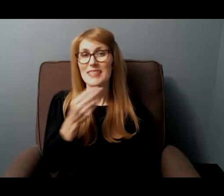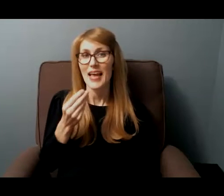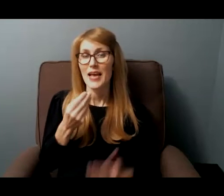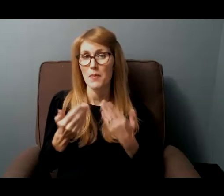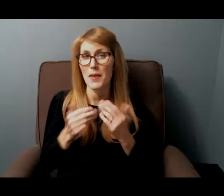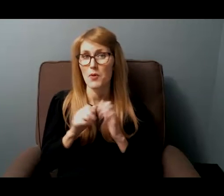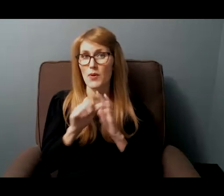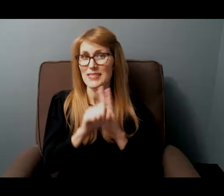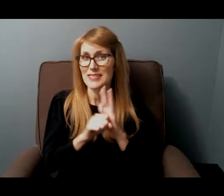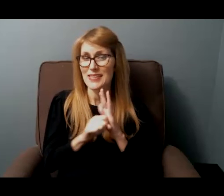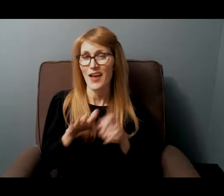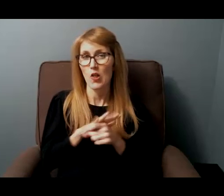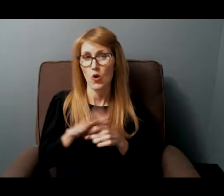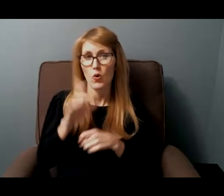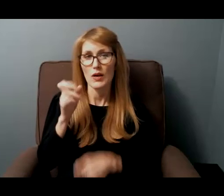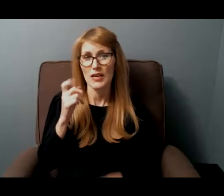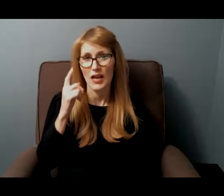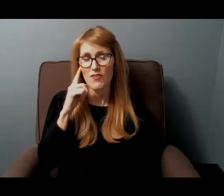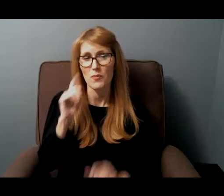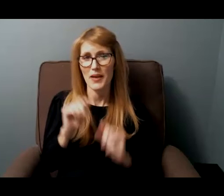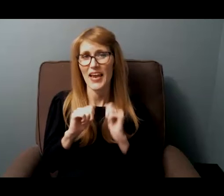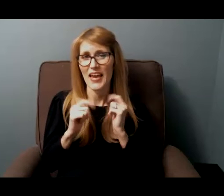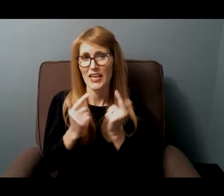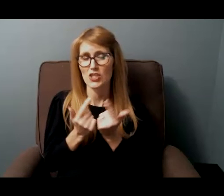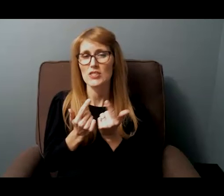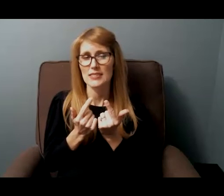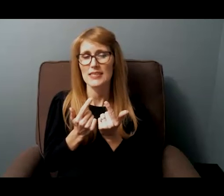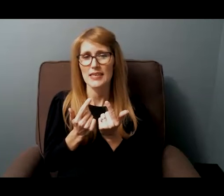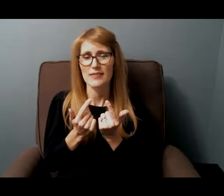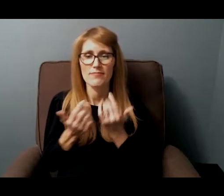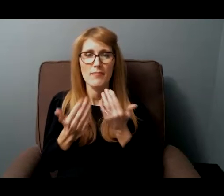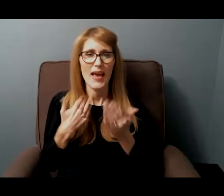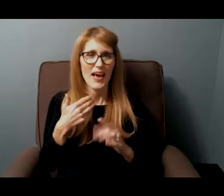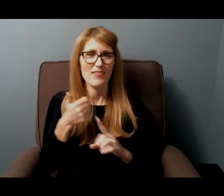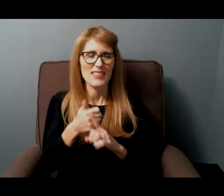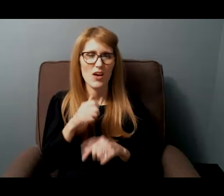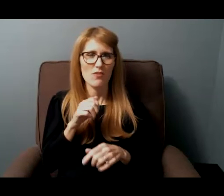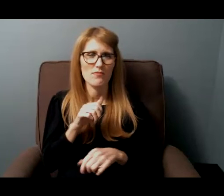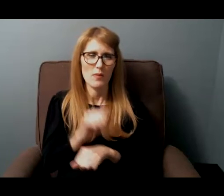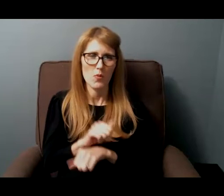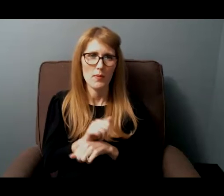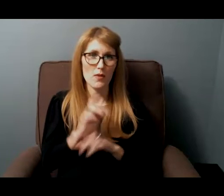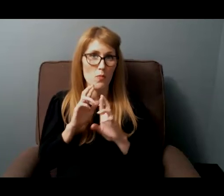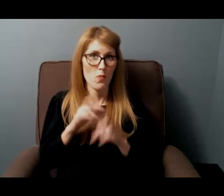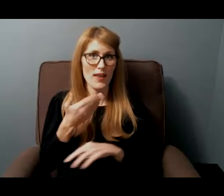local government agencies. There may also be some self employment reporting you need to do there.